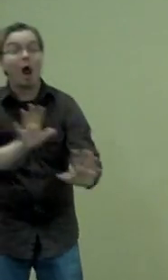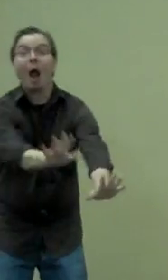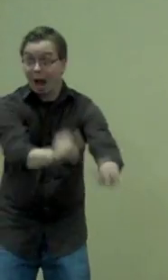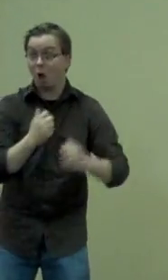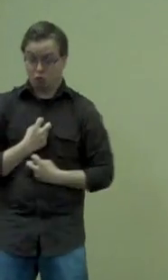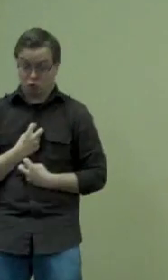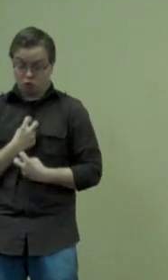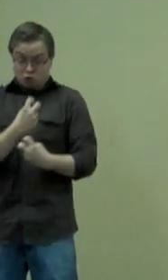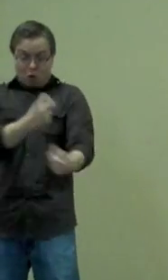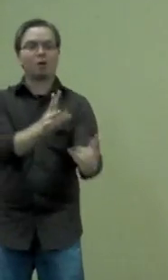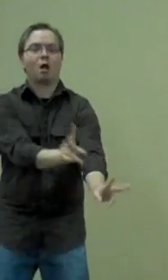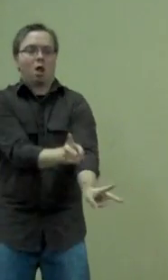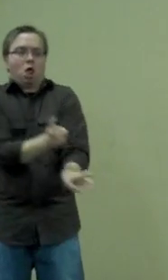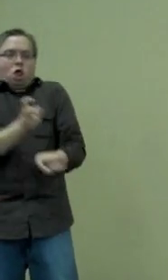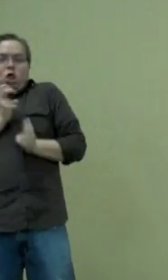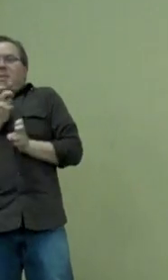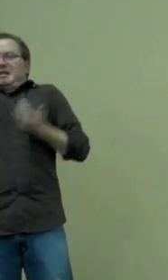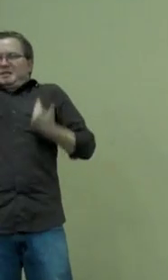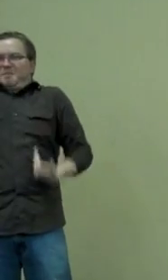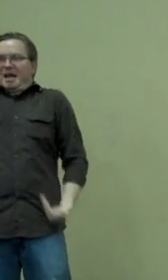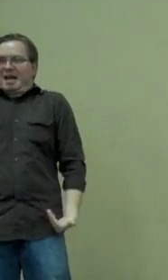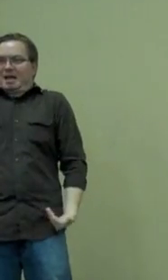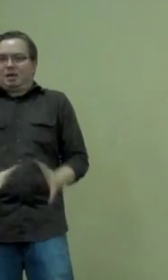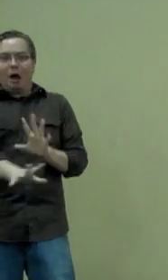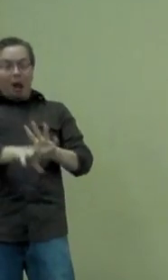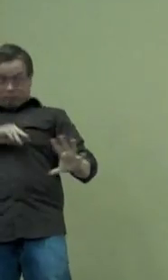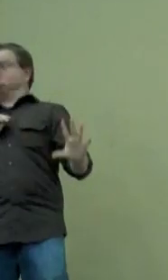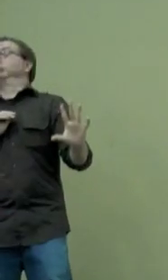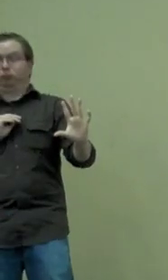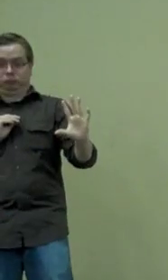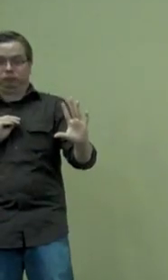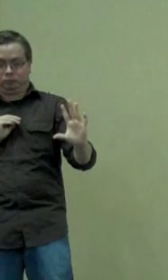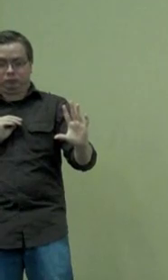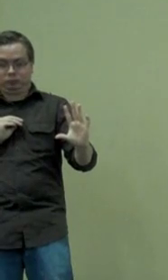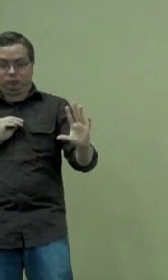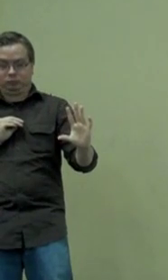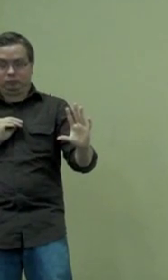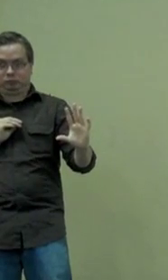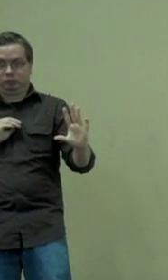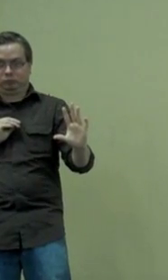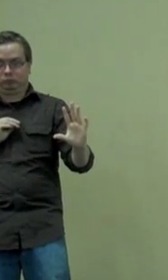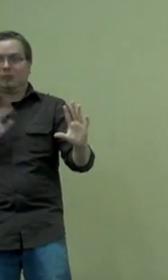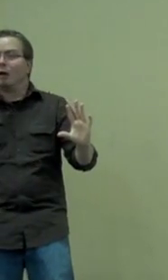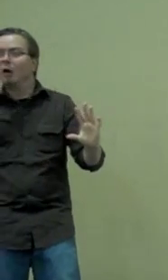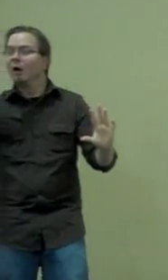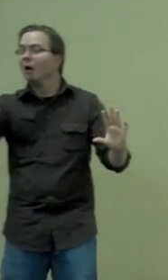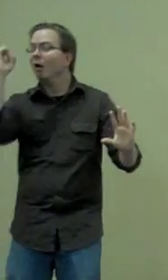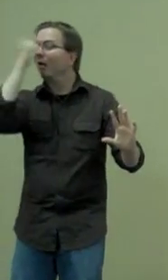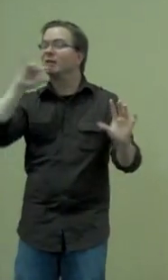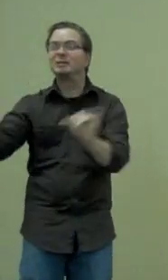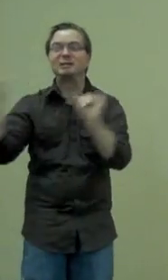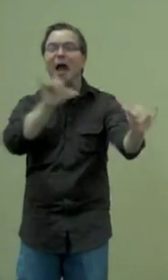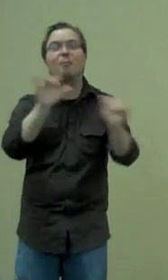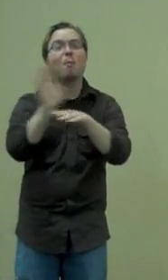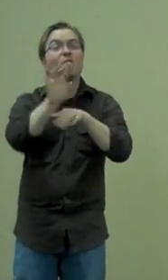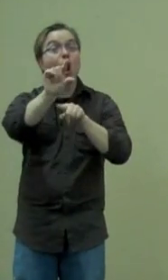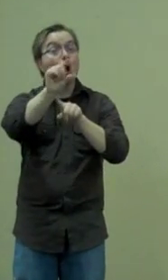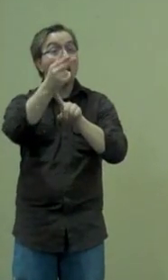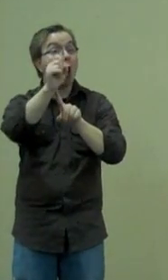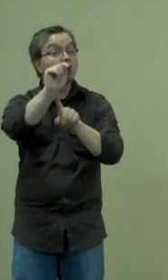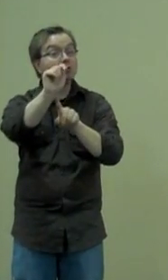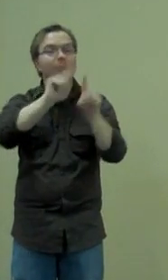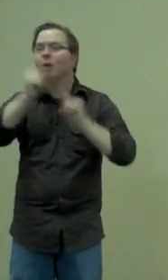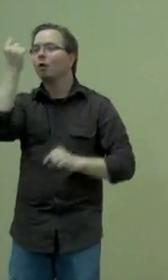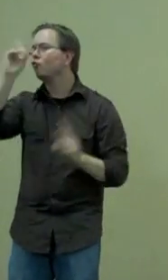I'm like, 'man, child of God ' I walk up there to the front,